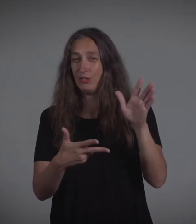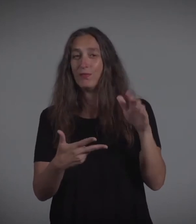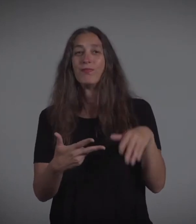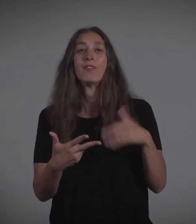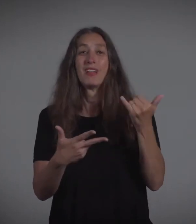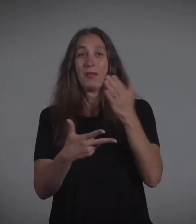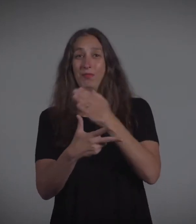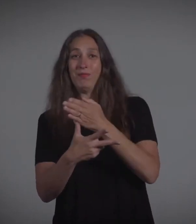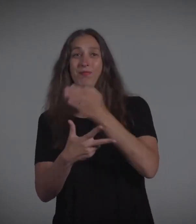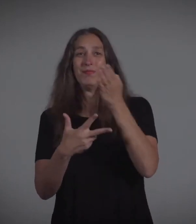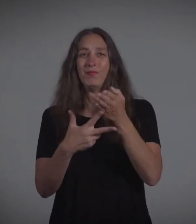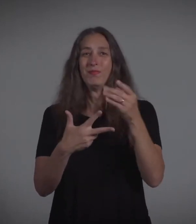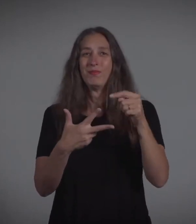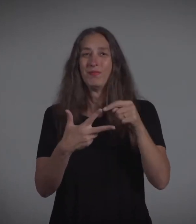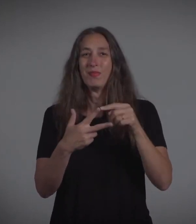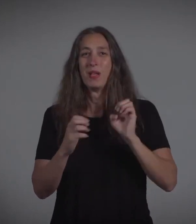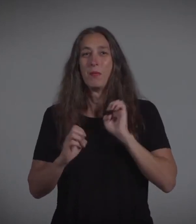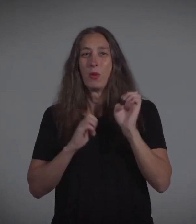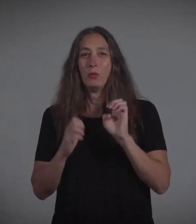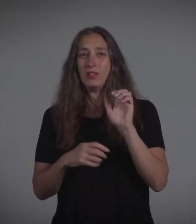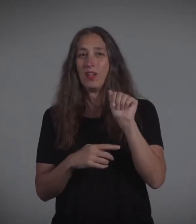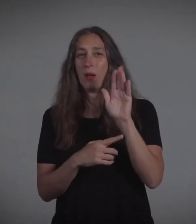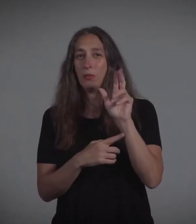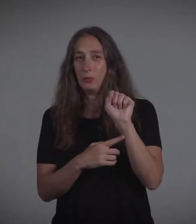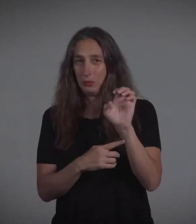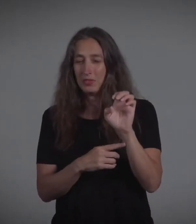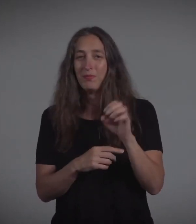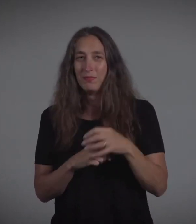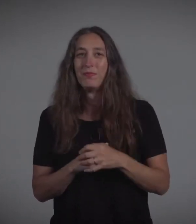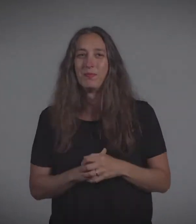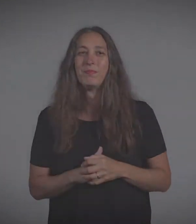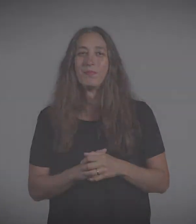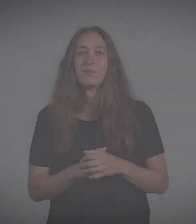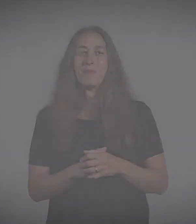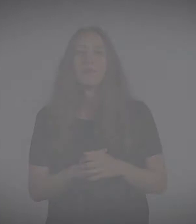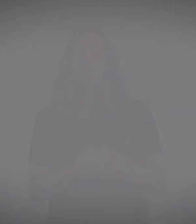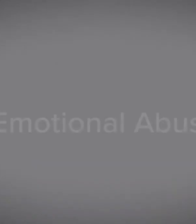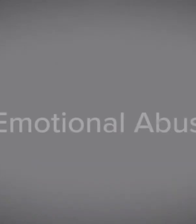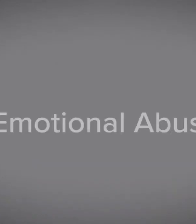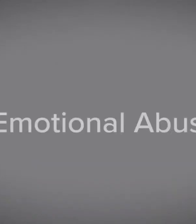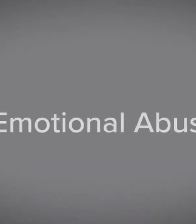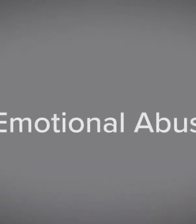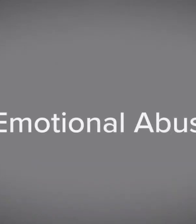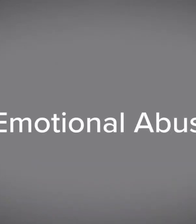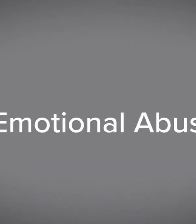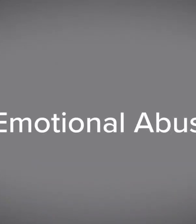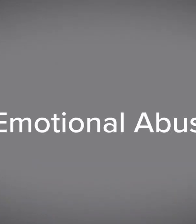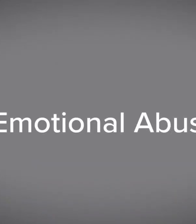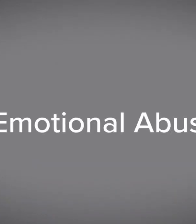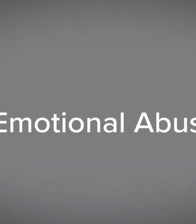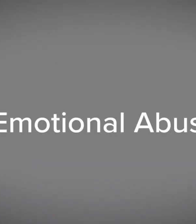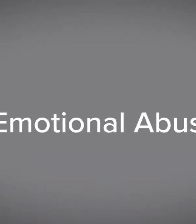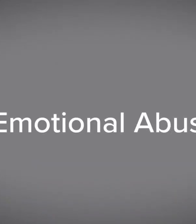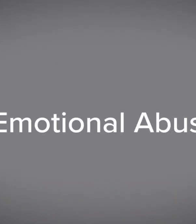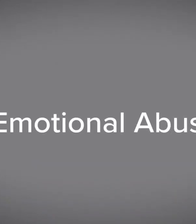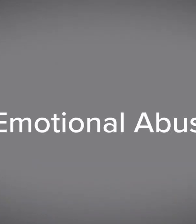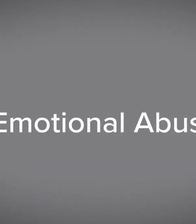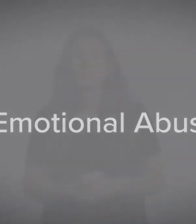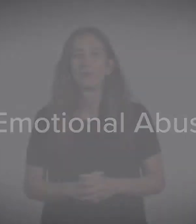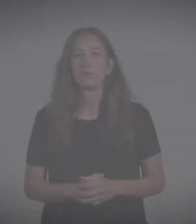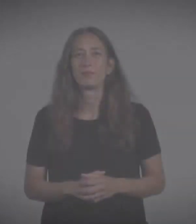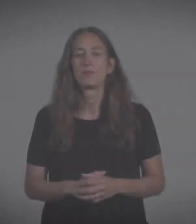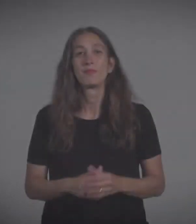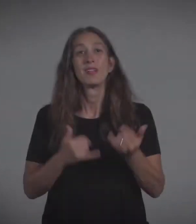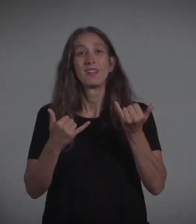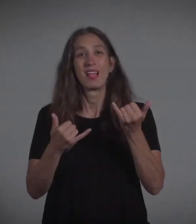we'll take a look at what emotional abuse means.